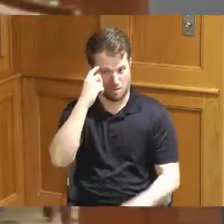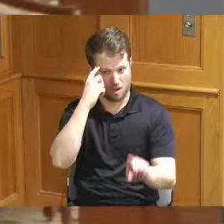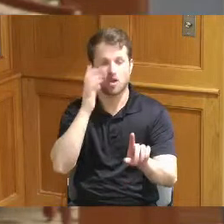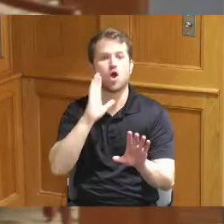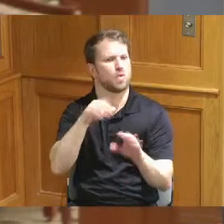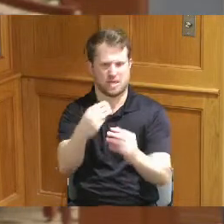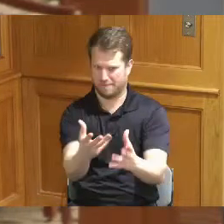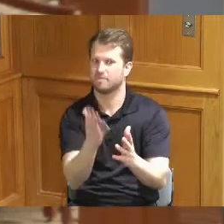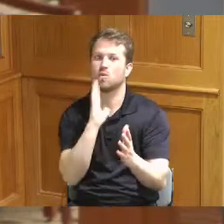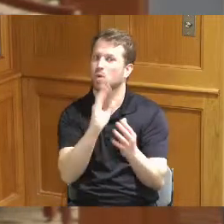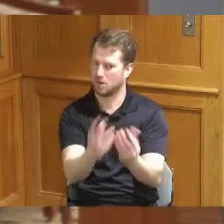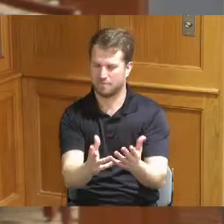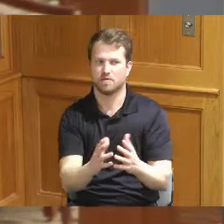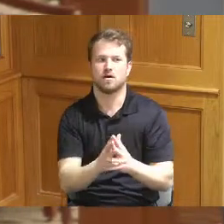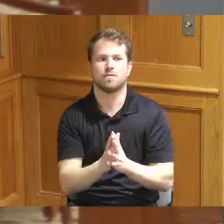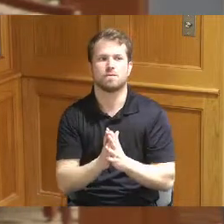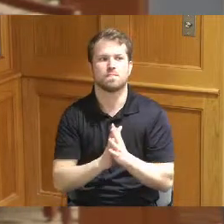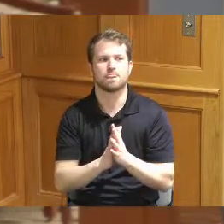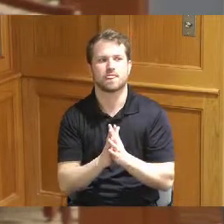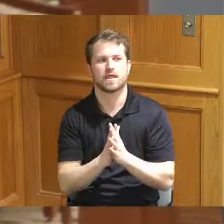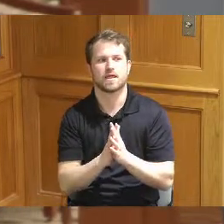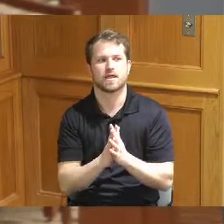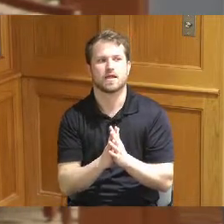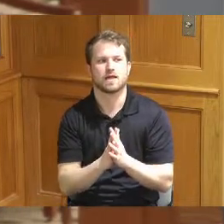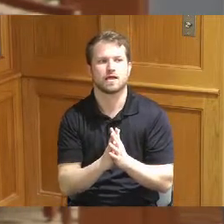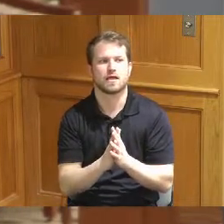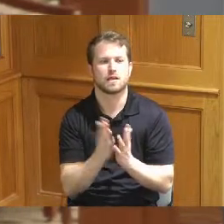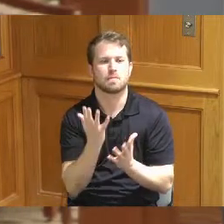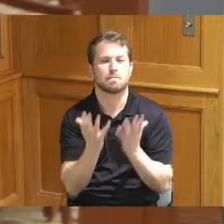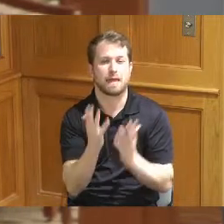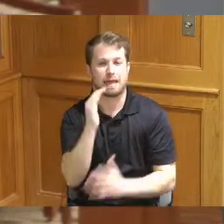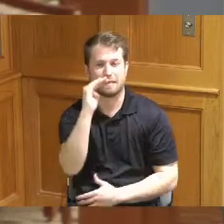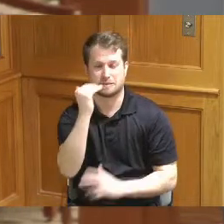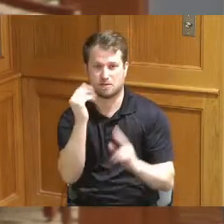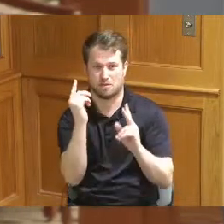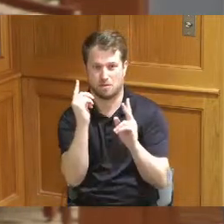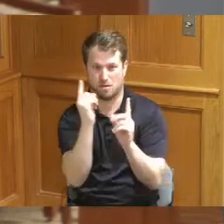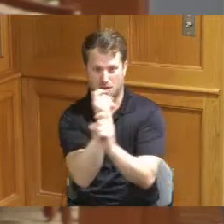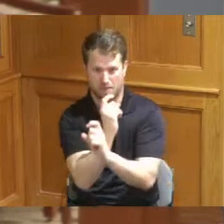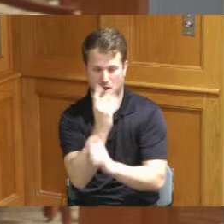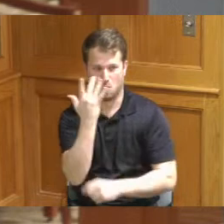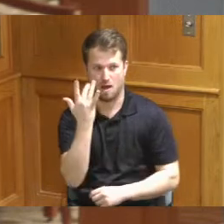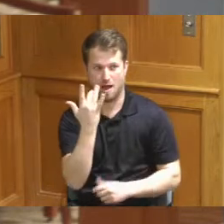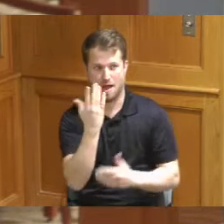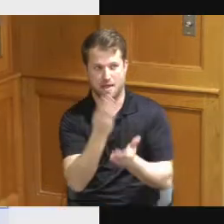it may seem complicated simply because if you look at this list of funding sources